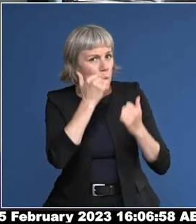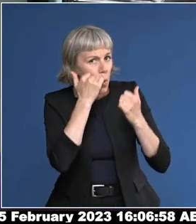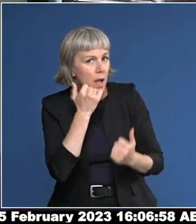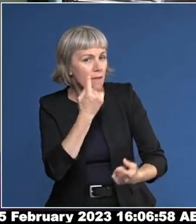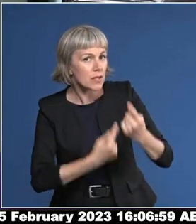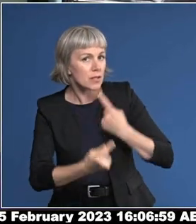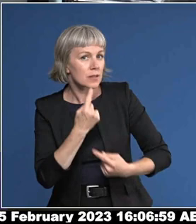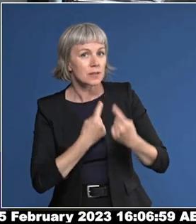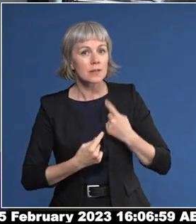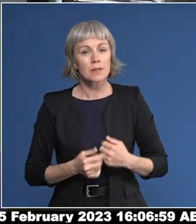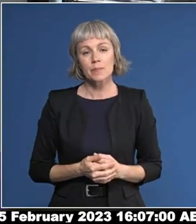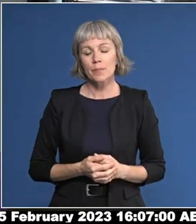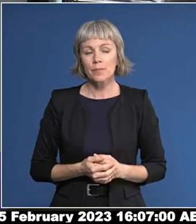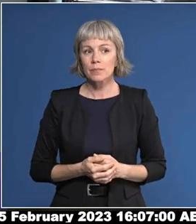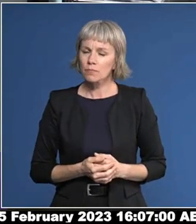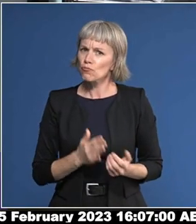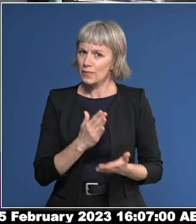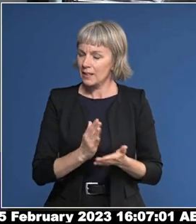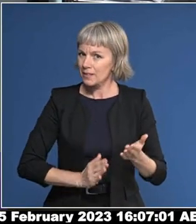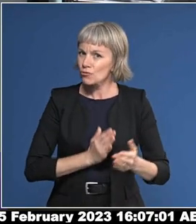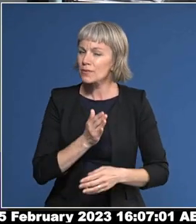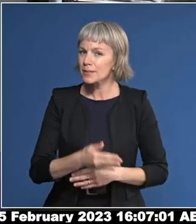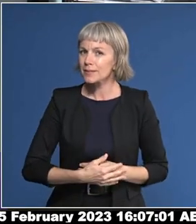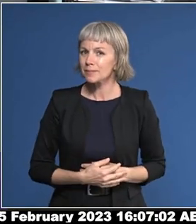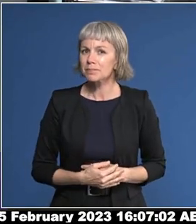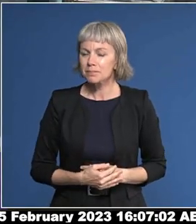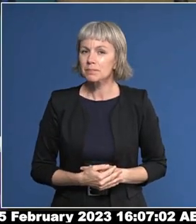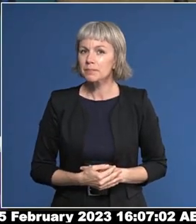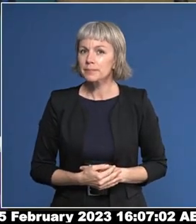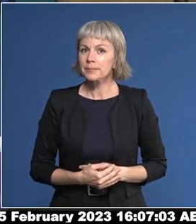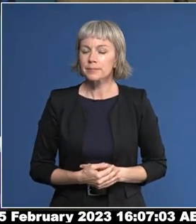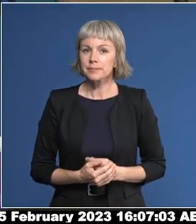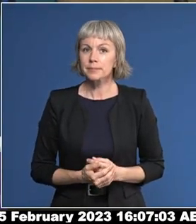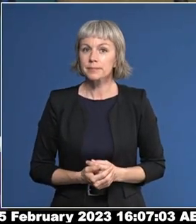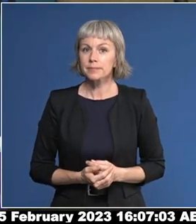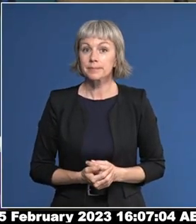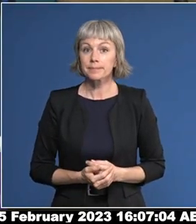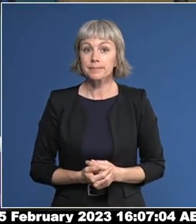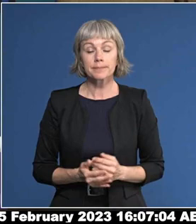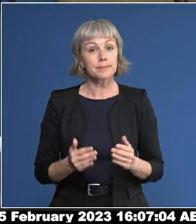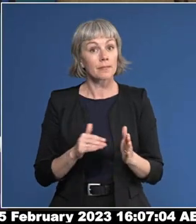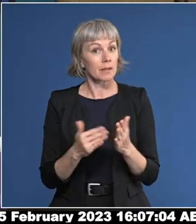It has been interesting and helpful. Thank you. CHAIR: Ms Dowsett, what is to happen now?